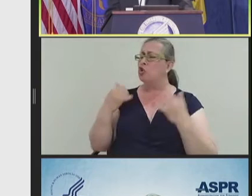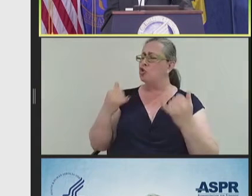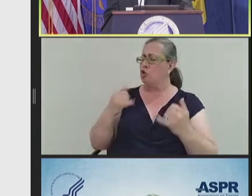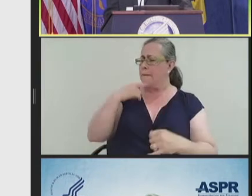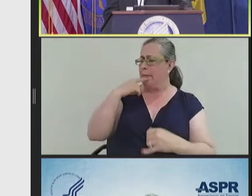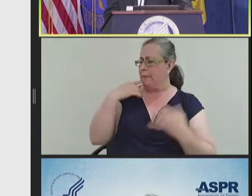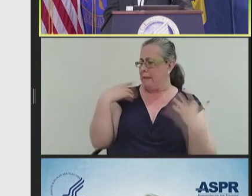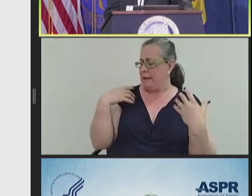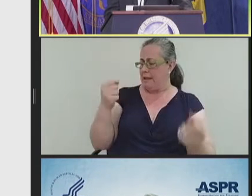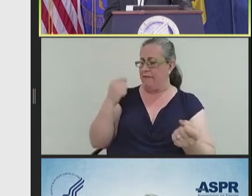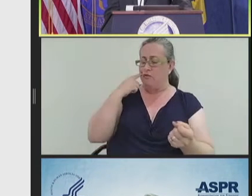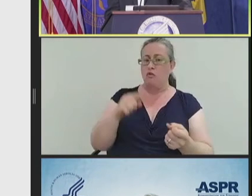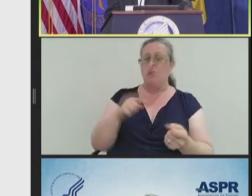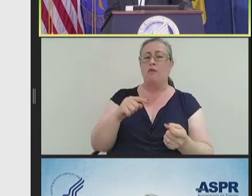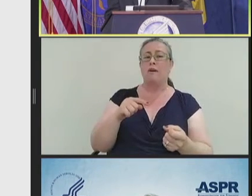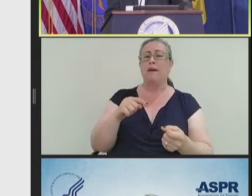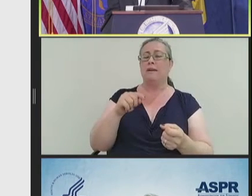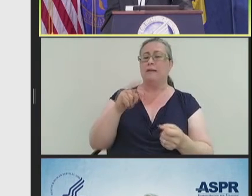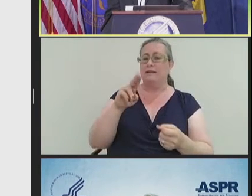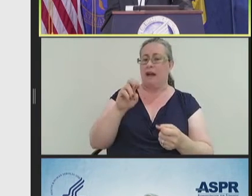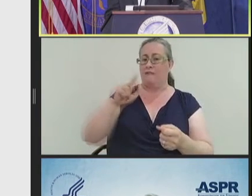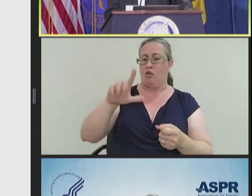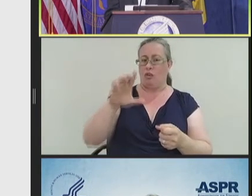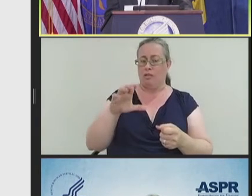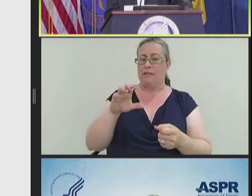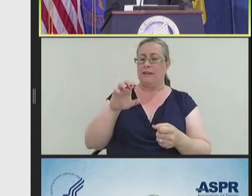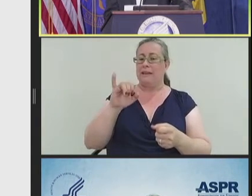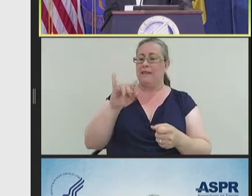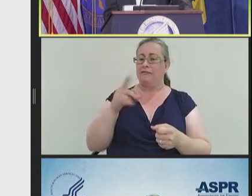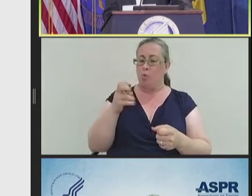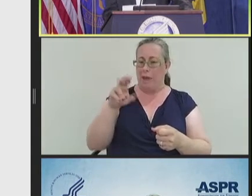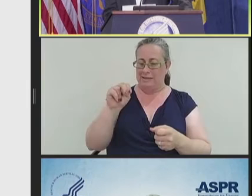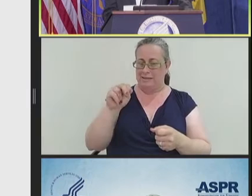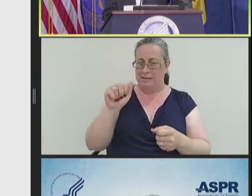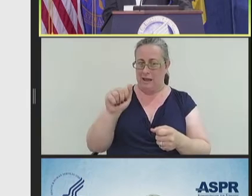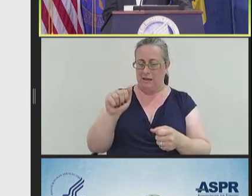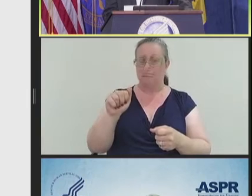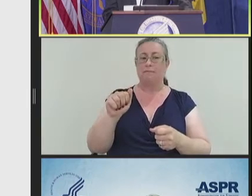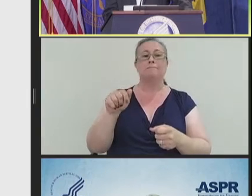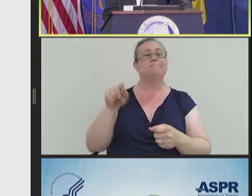influenza in humans is low, it's incredibly important for public health officials to continue